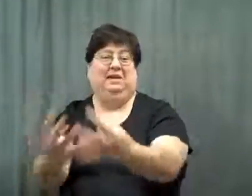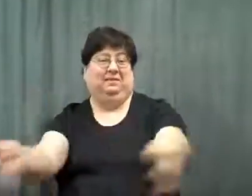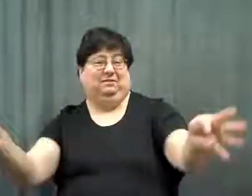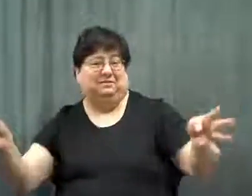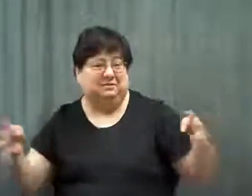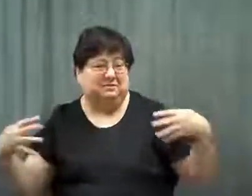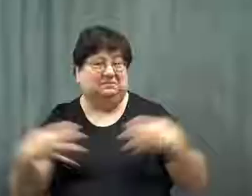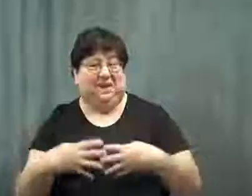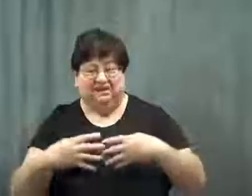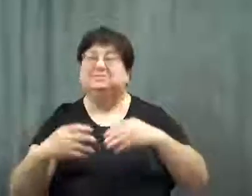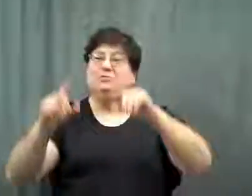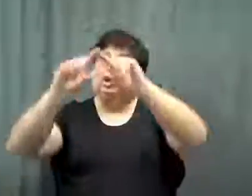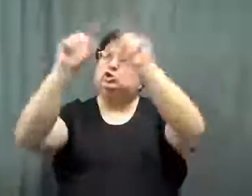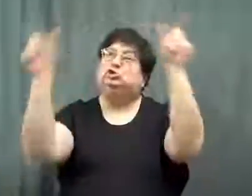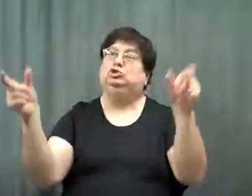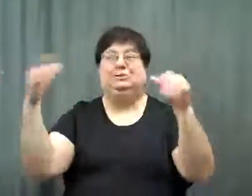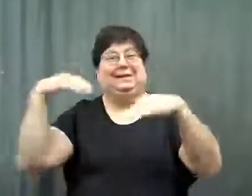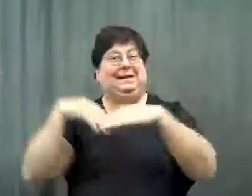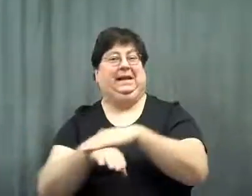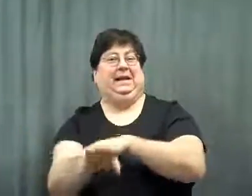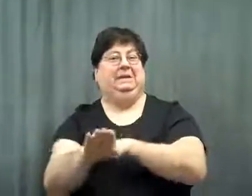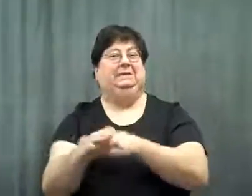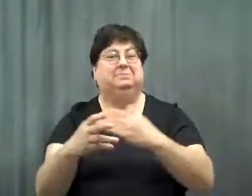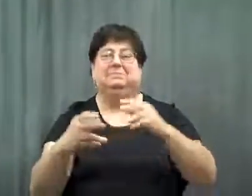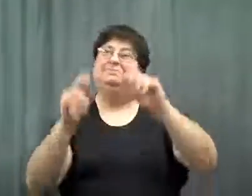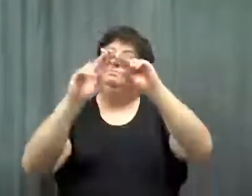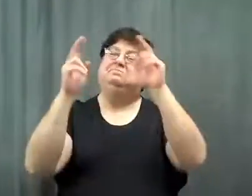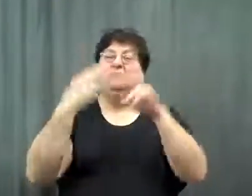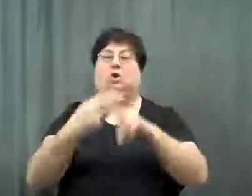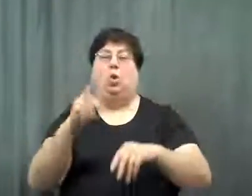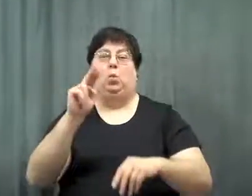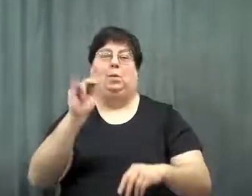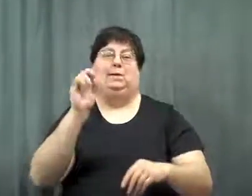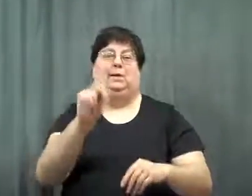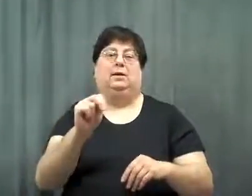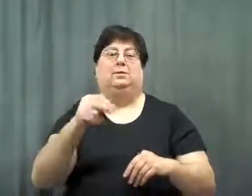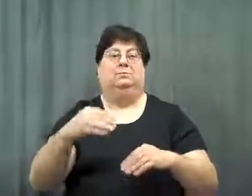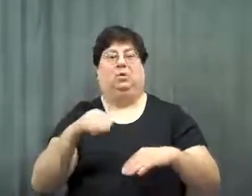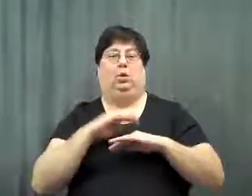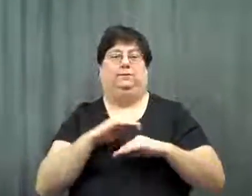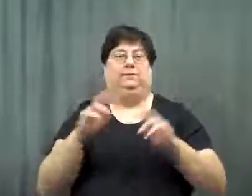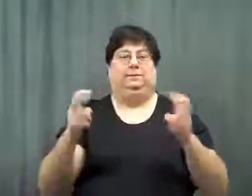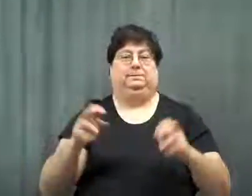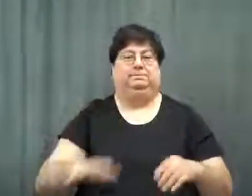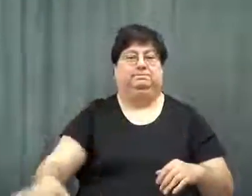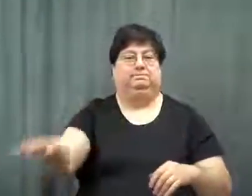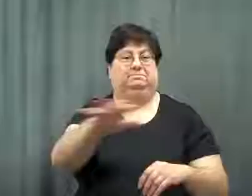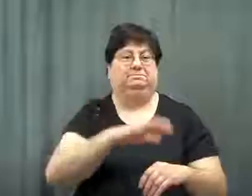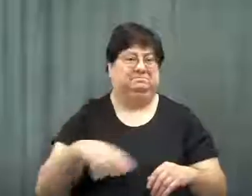A fence was built around it with an arched entryway. It was called the Union Cemetery.